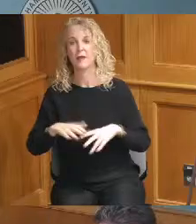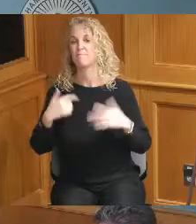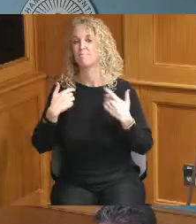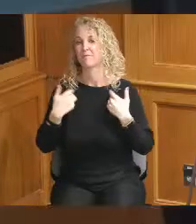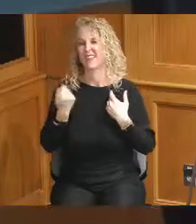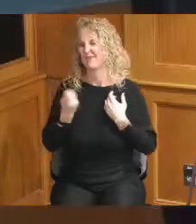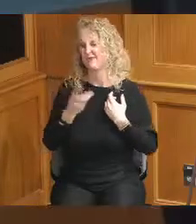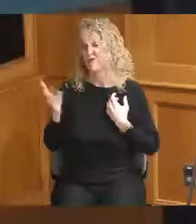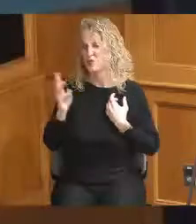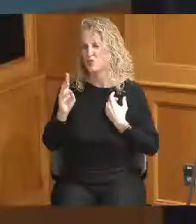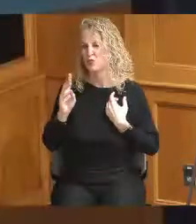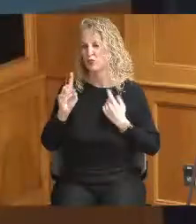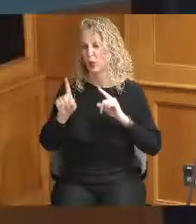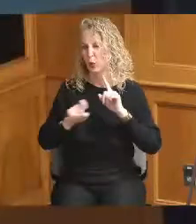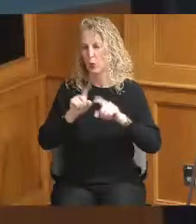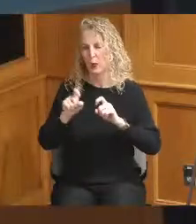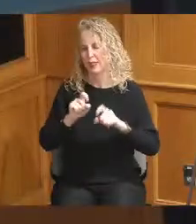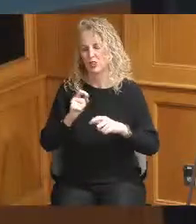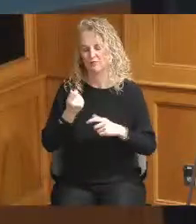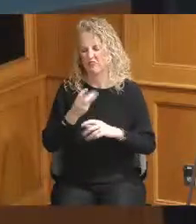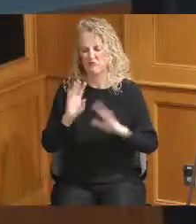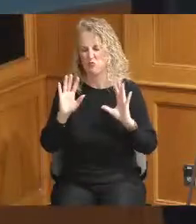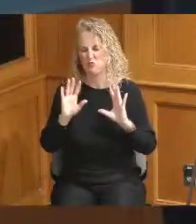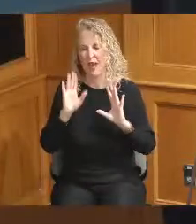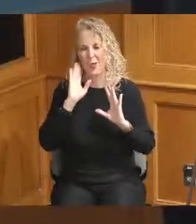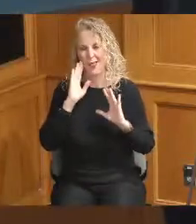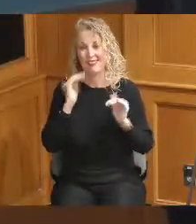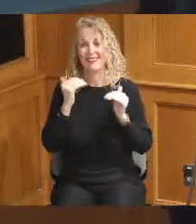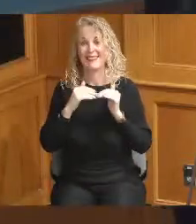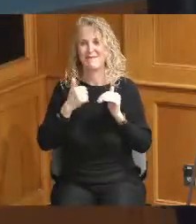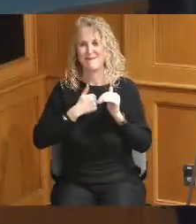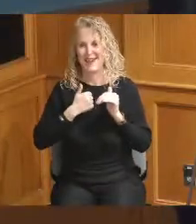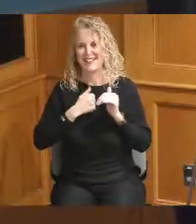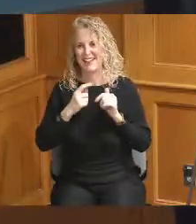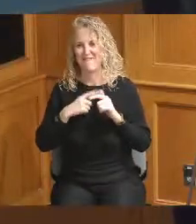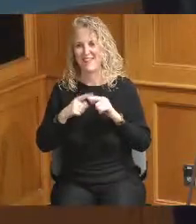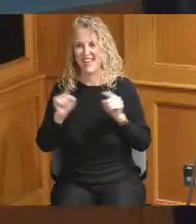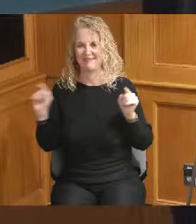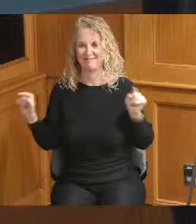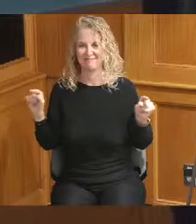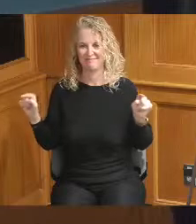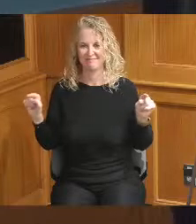couple of questions I'm only going to ask a couple and then KCK it to my colleagues because I think